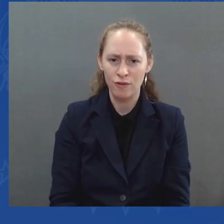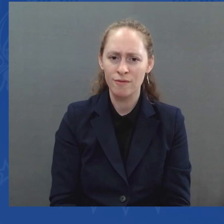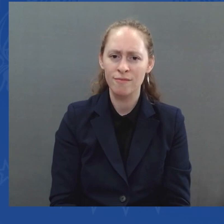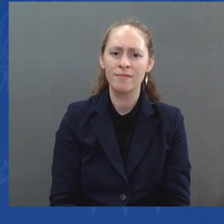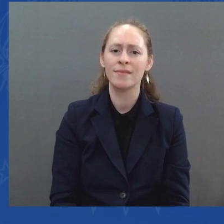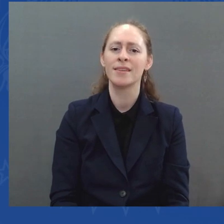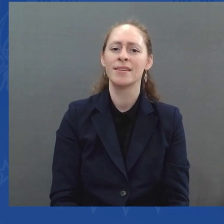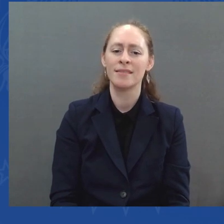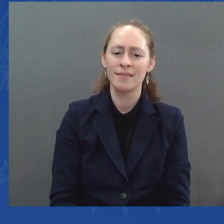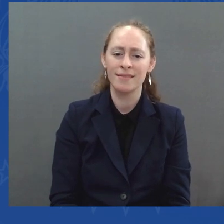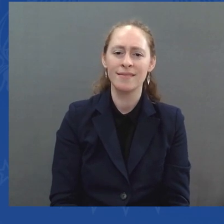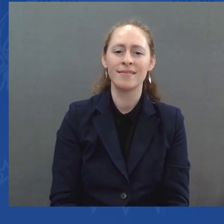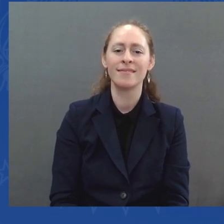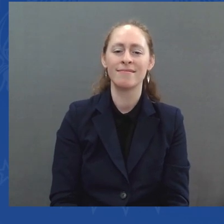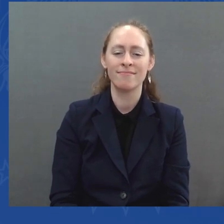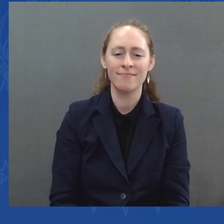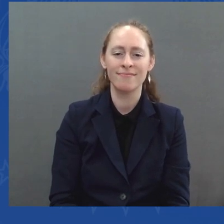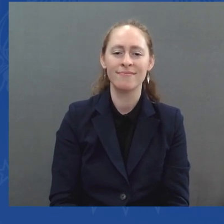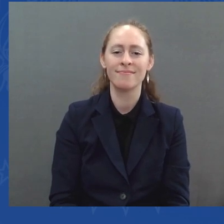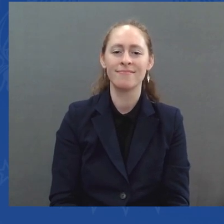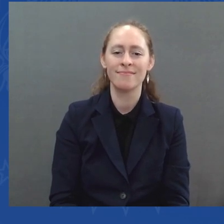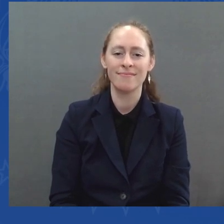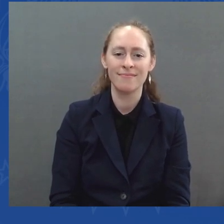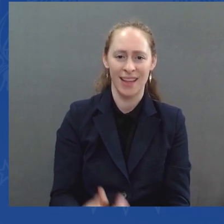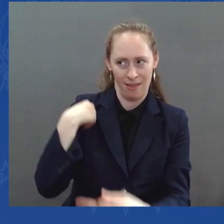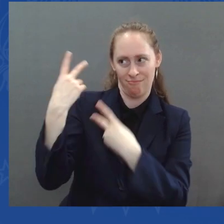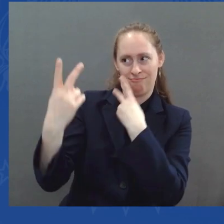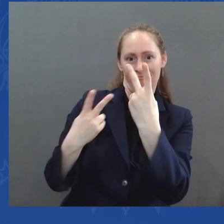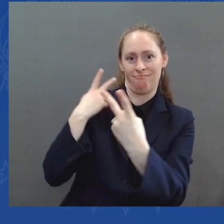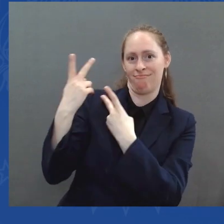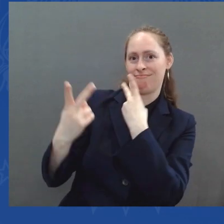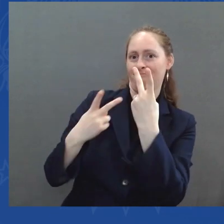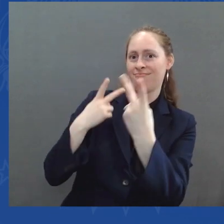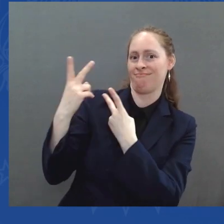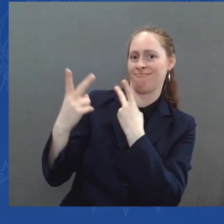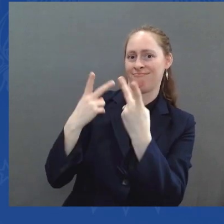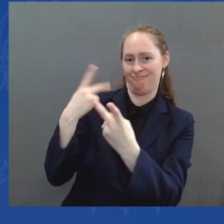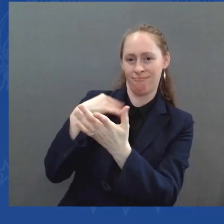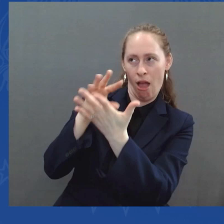Look, close the Medicaid coverage gap